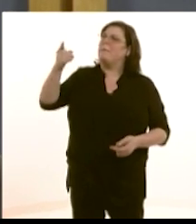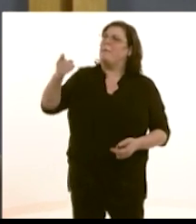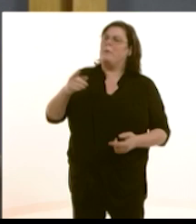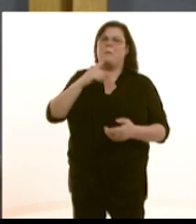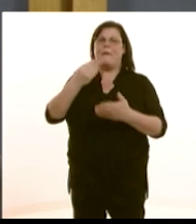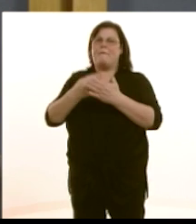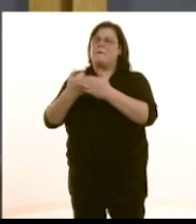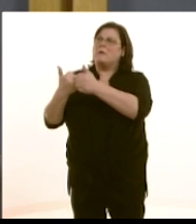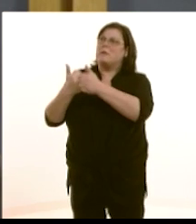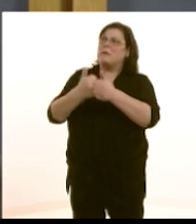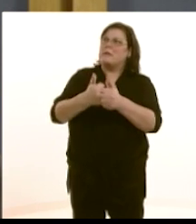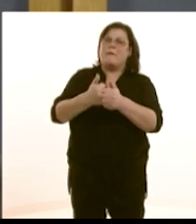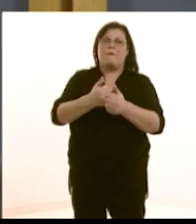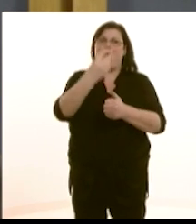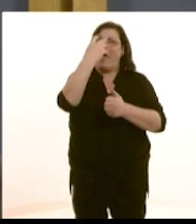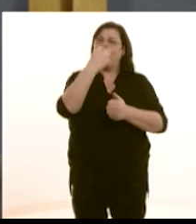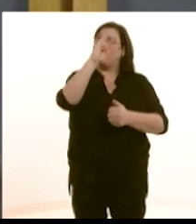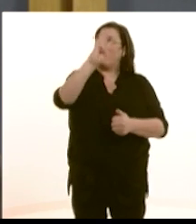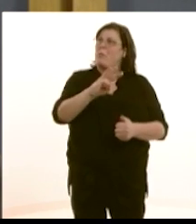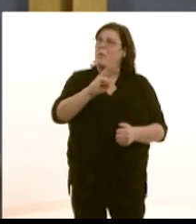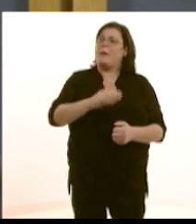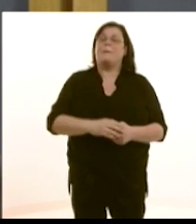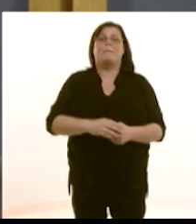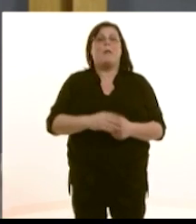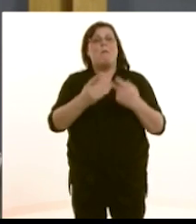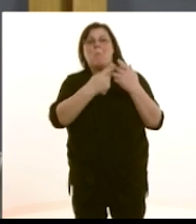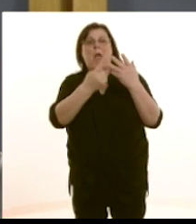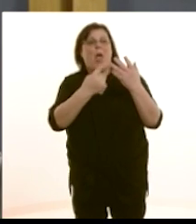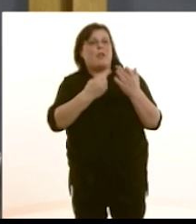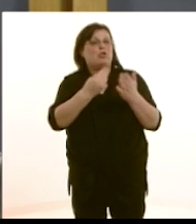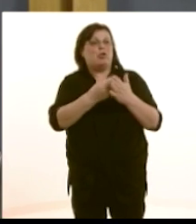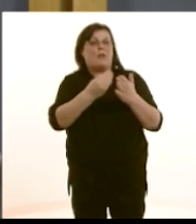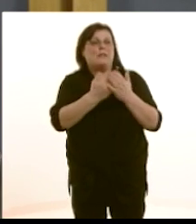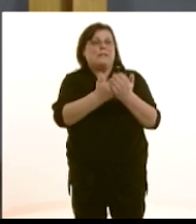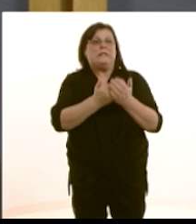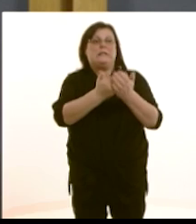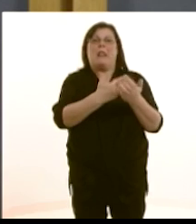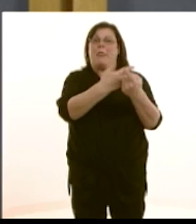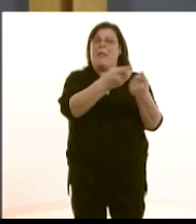assistance given to Age Cymru. Other charities are available as well. Could you tell us what